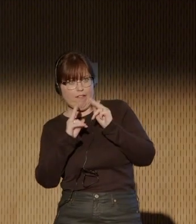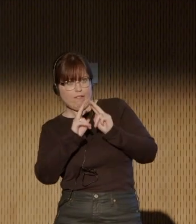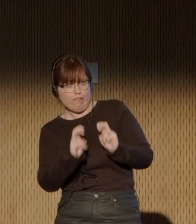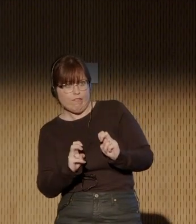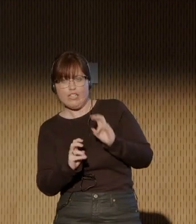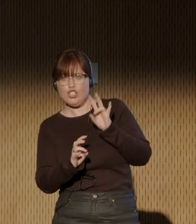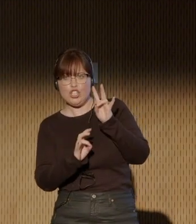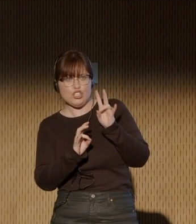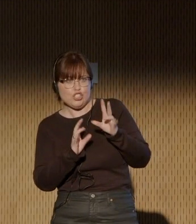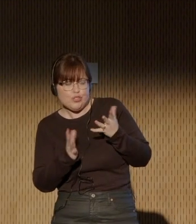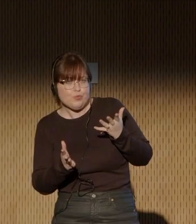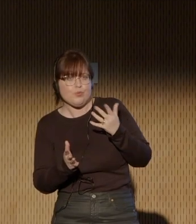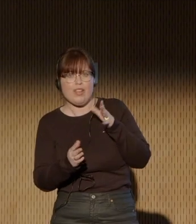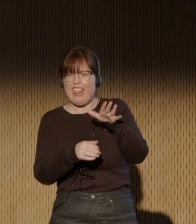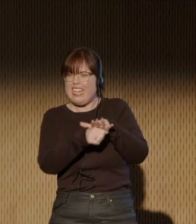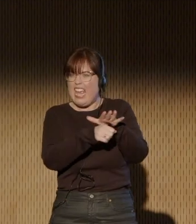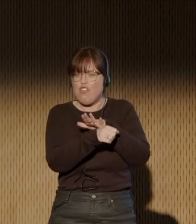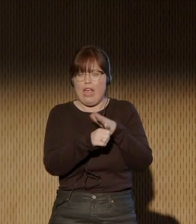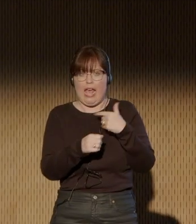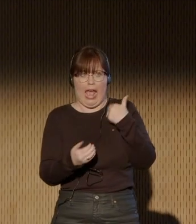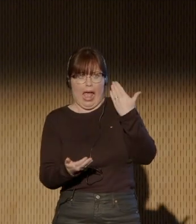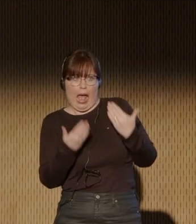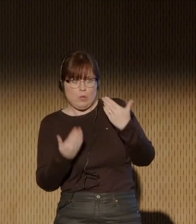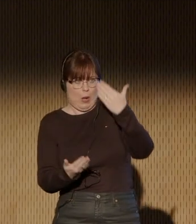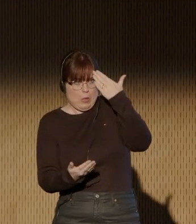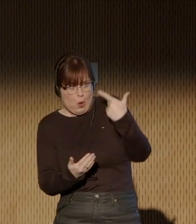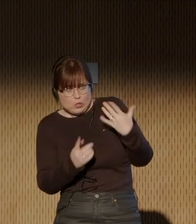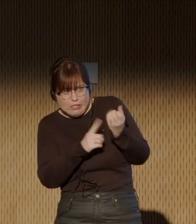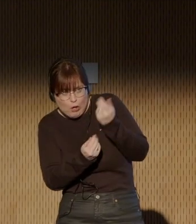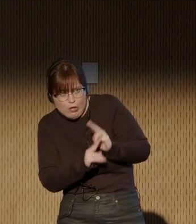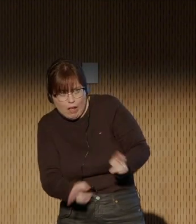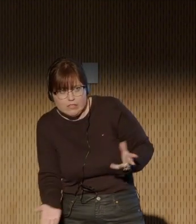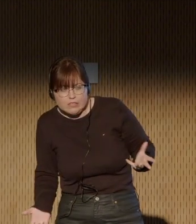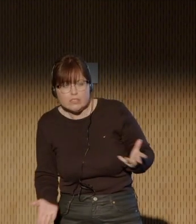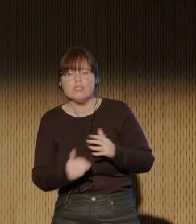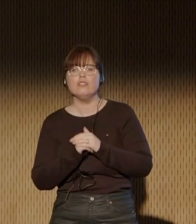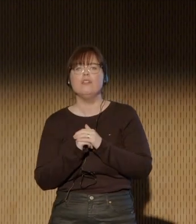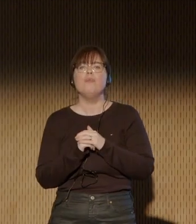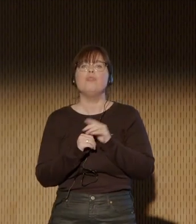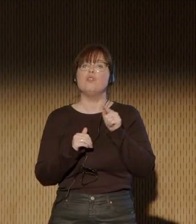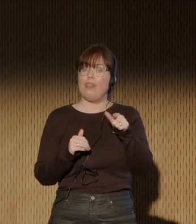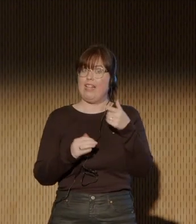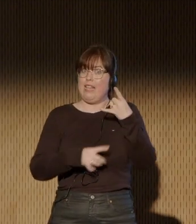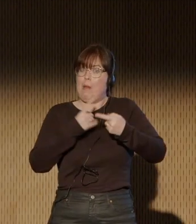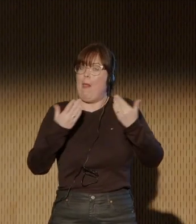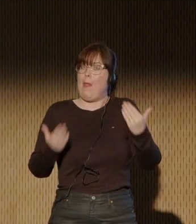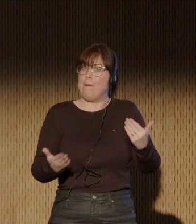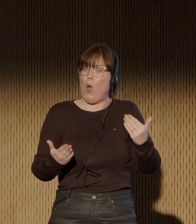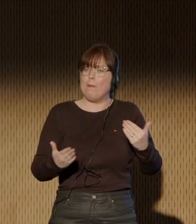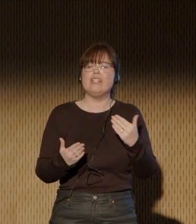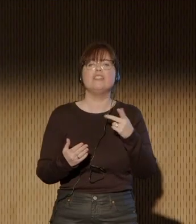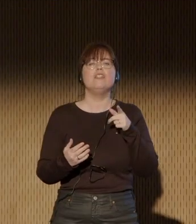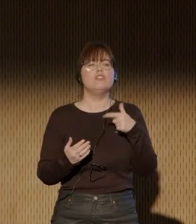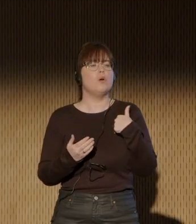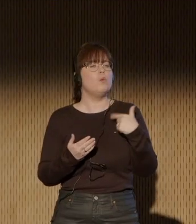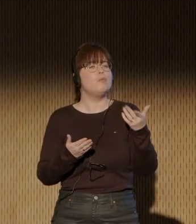conducting research in this area. It is underway at the moment, and it's a collection of validated